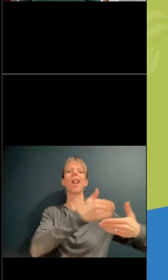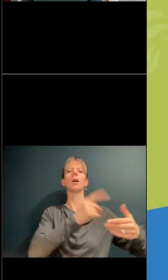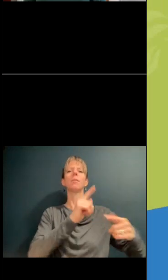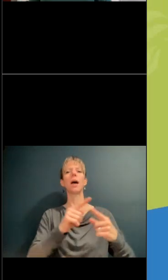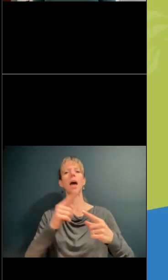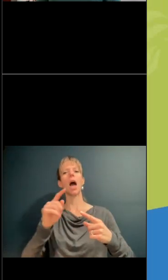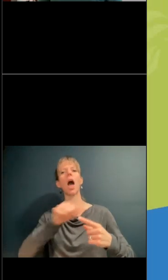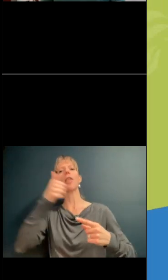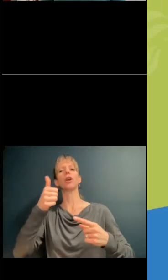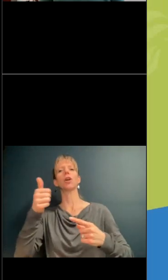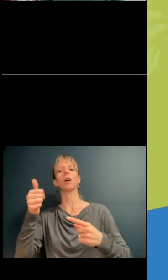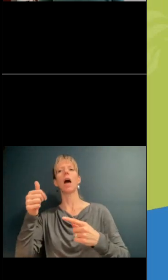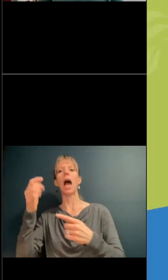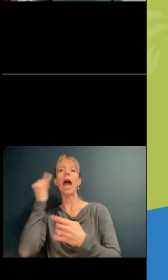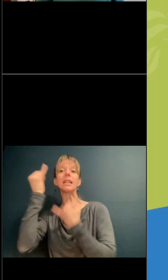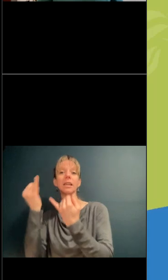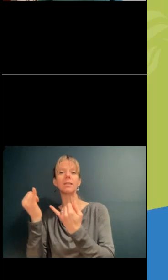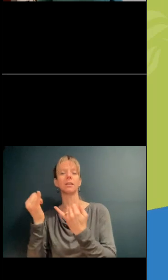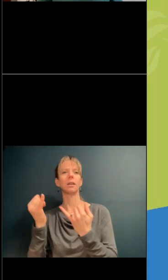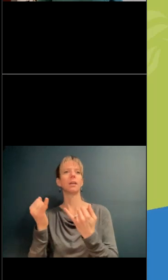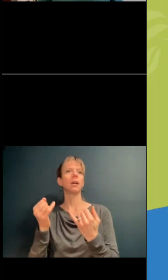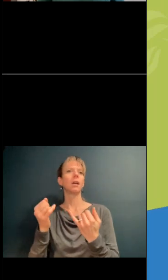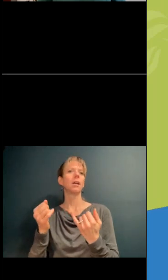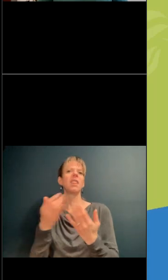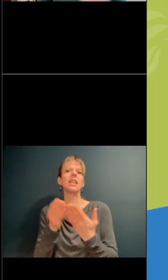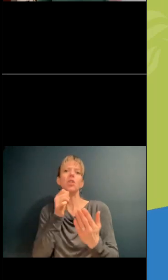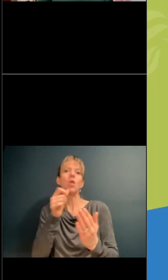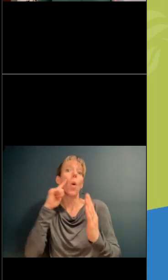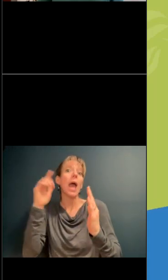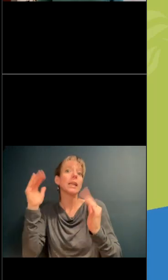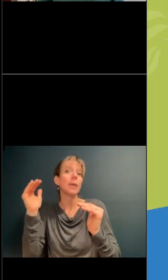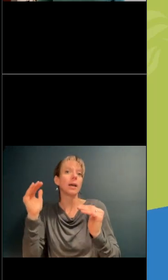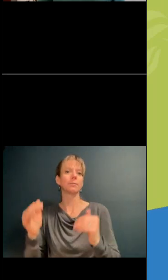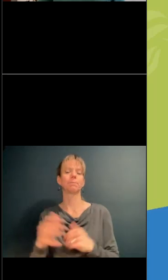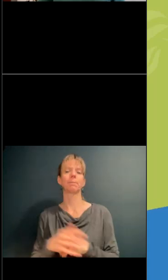supports and maybe other unexpected ways. There is one that comes to mind for me in